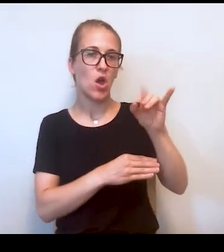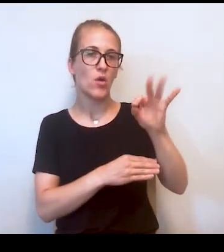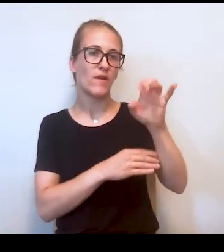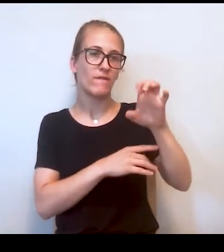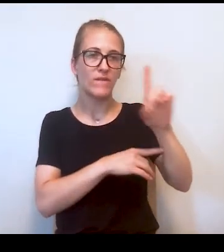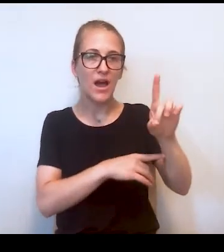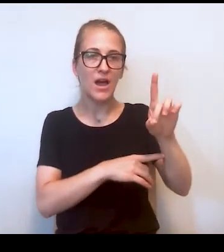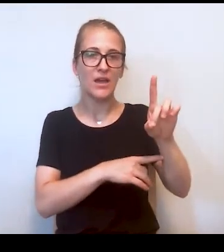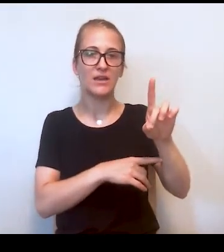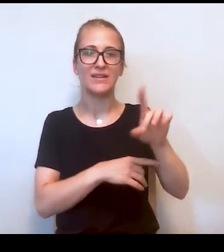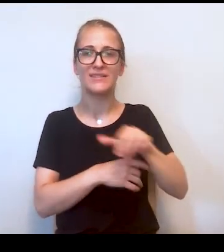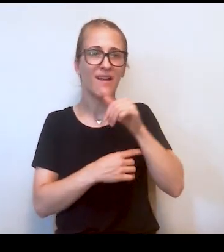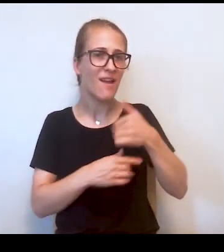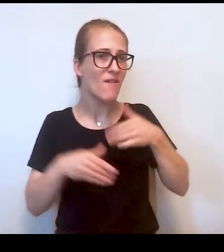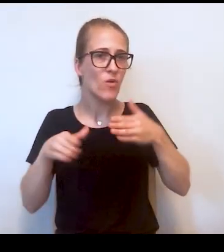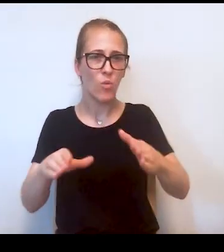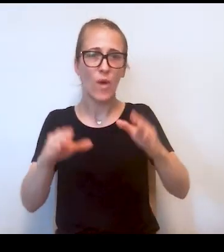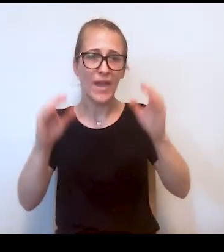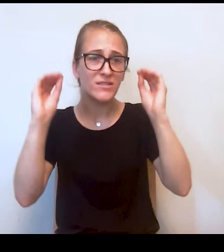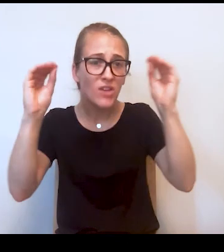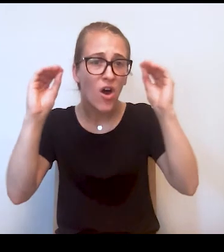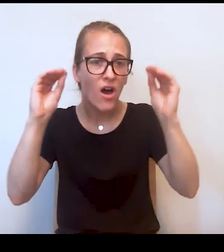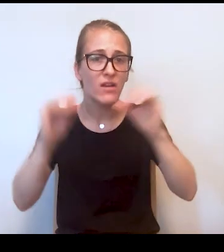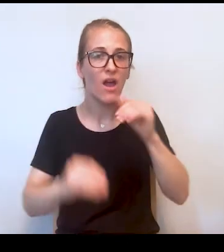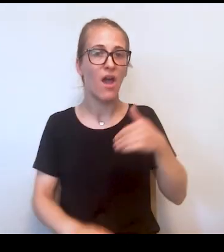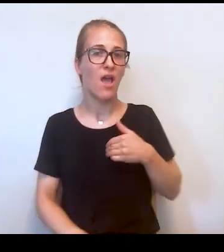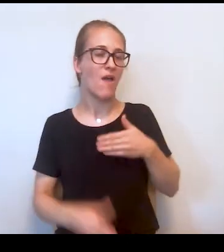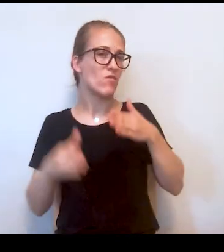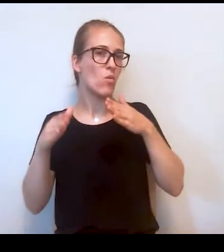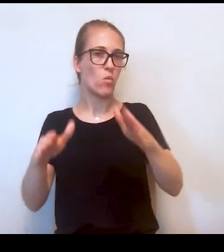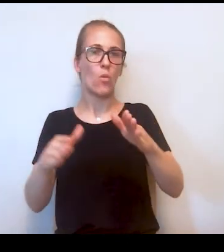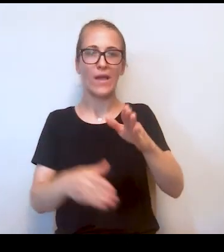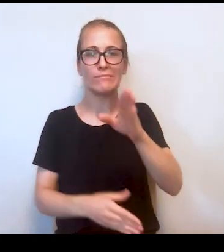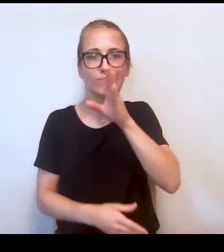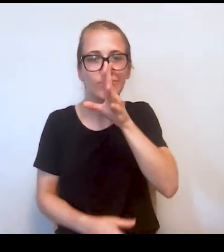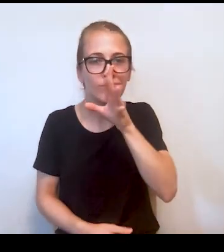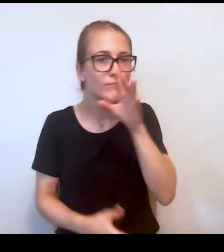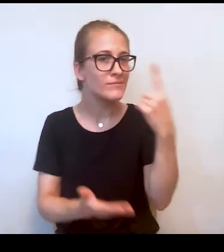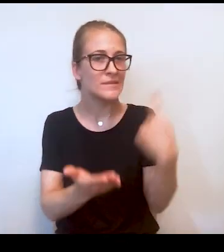There's just not a whole lot of anything. We have a large enough population of people